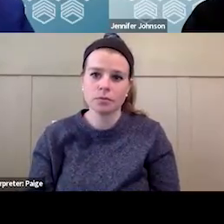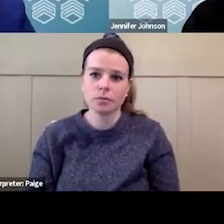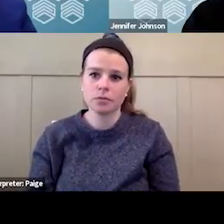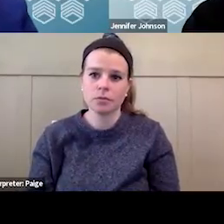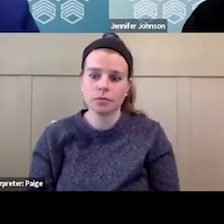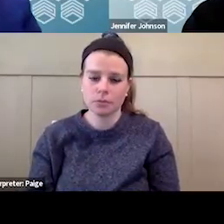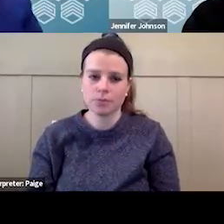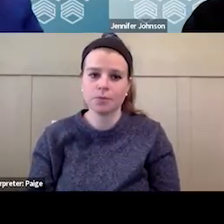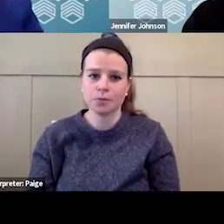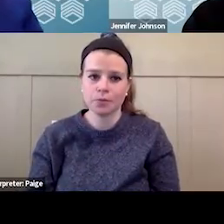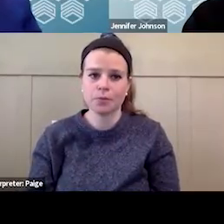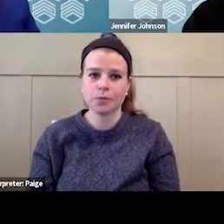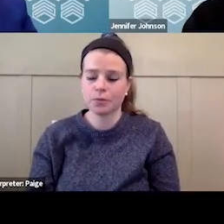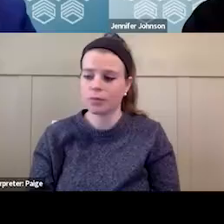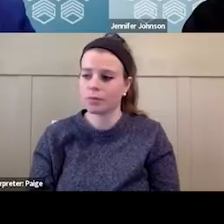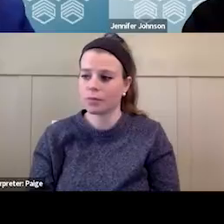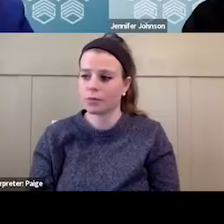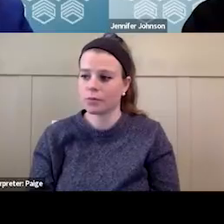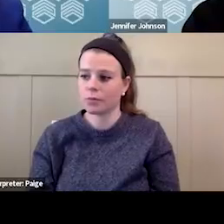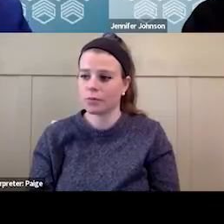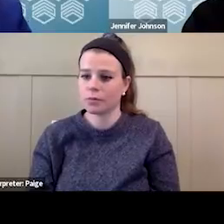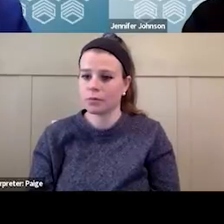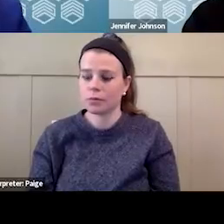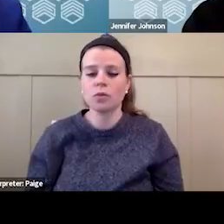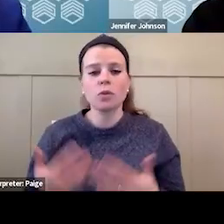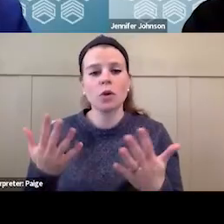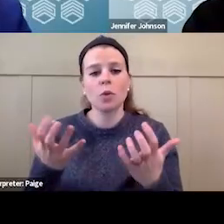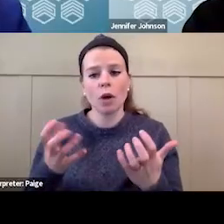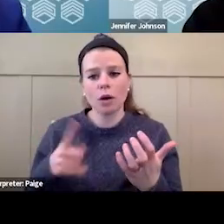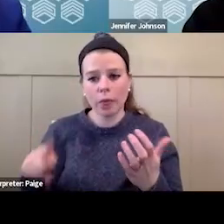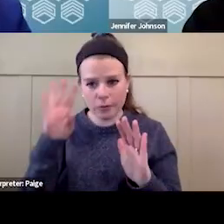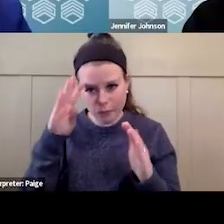Here too, we want to have, uh, them focus on, on what the goal is.